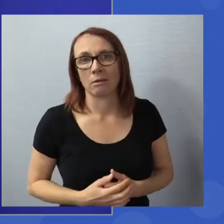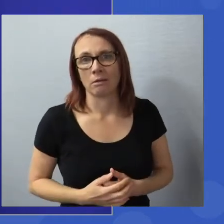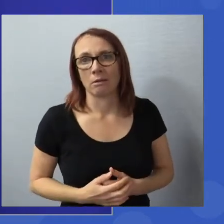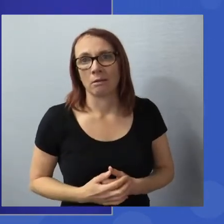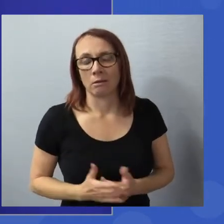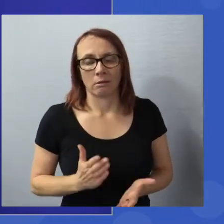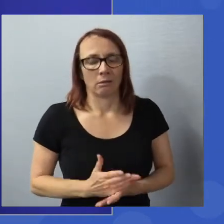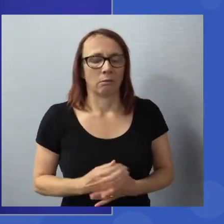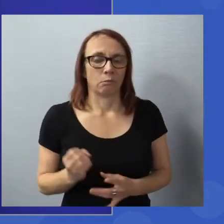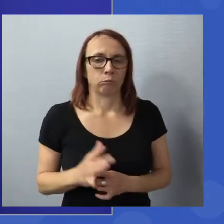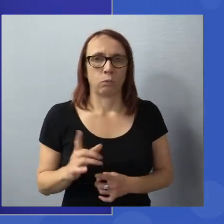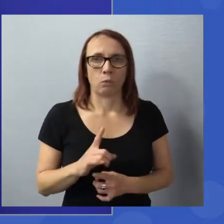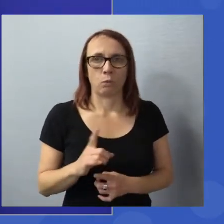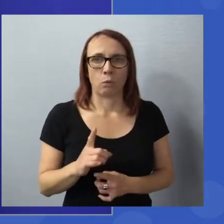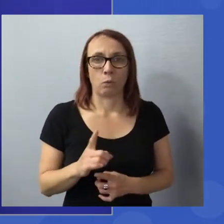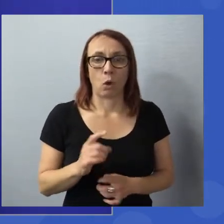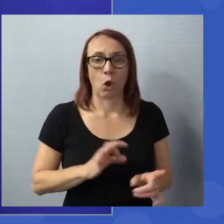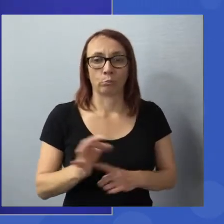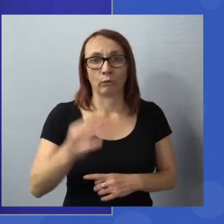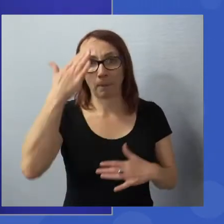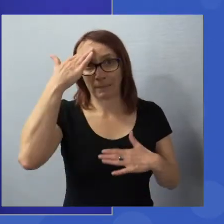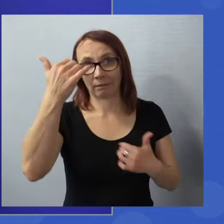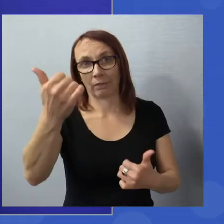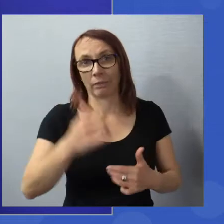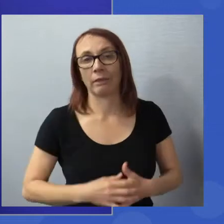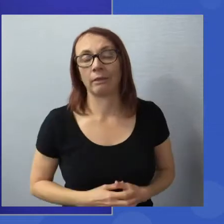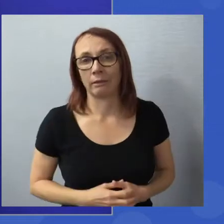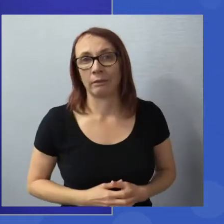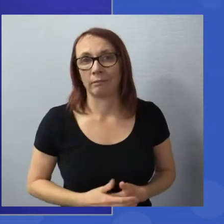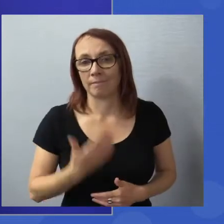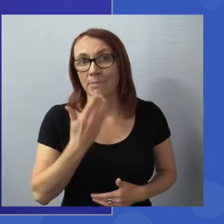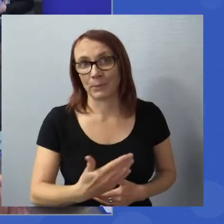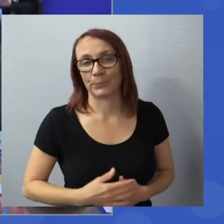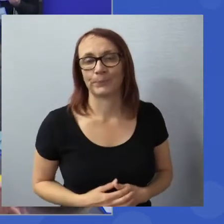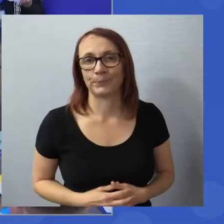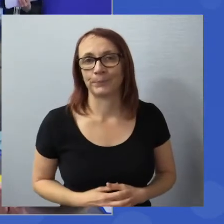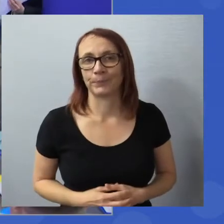thing is improving people's mental health across all sectors thank you